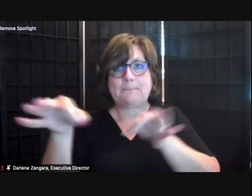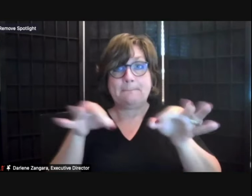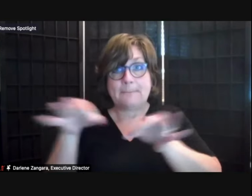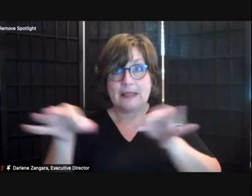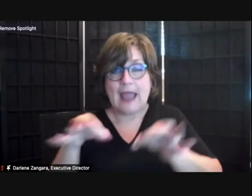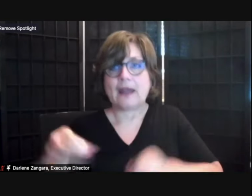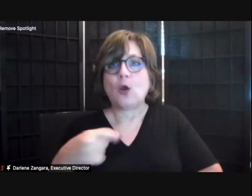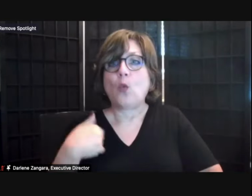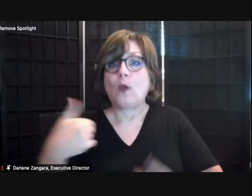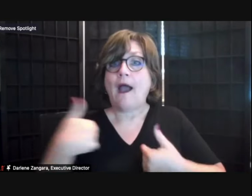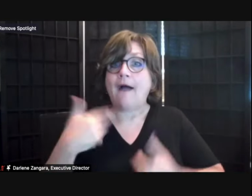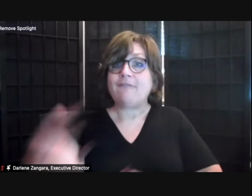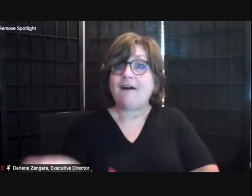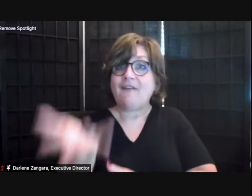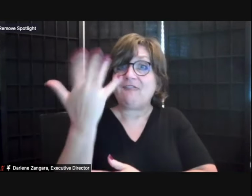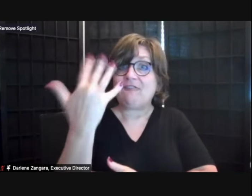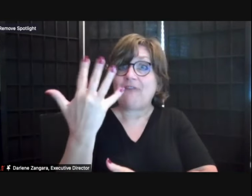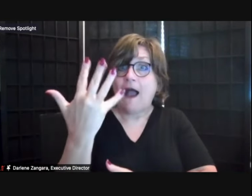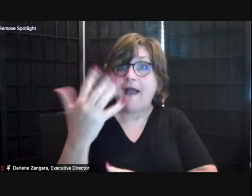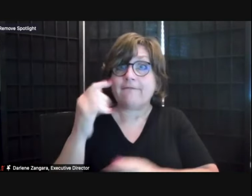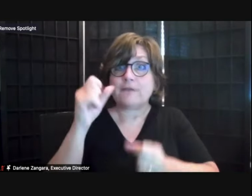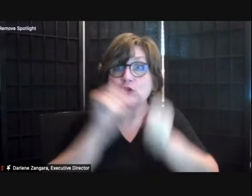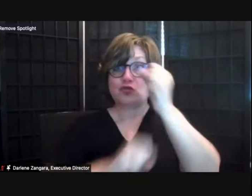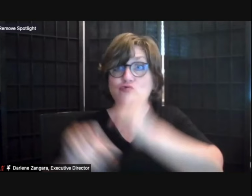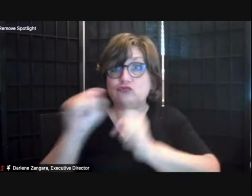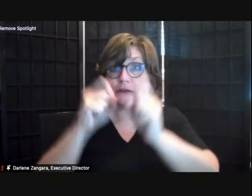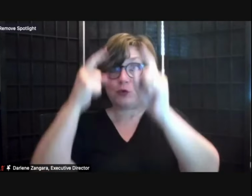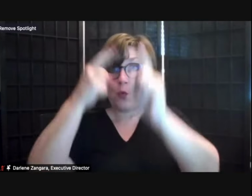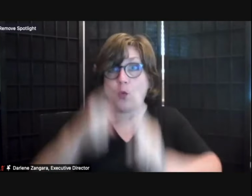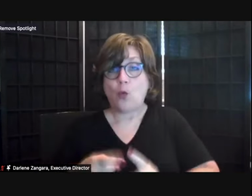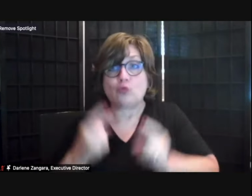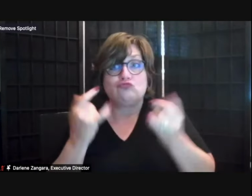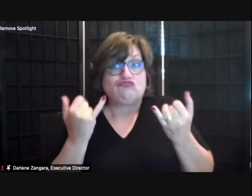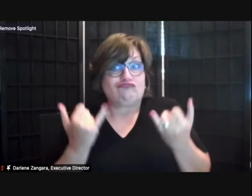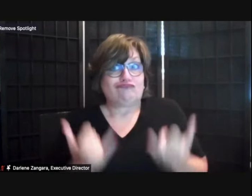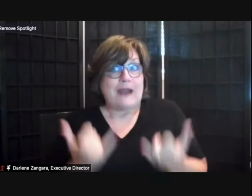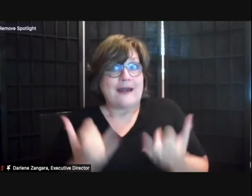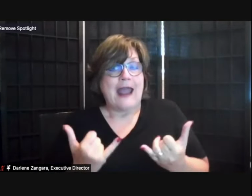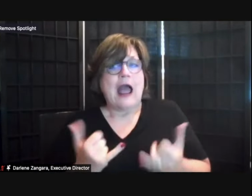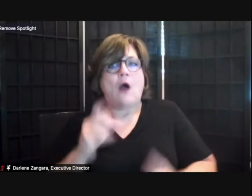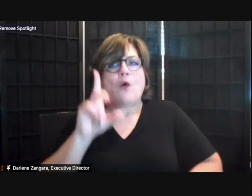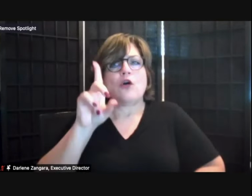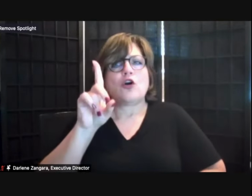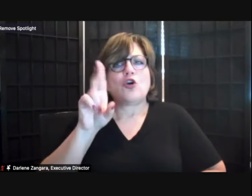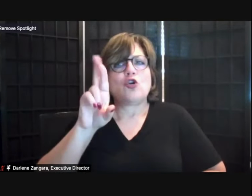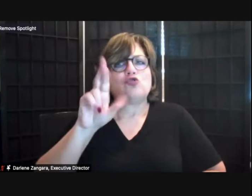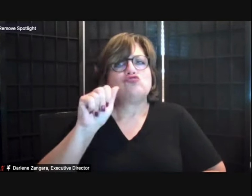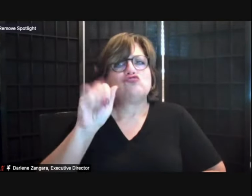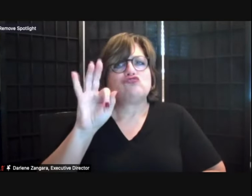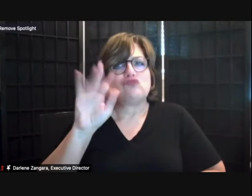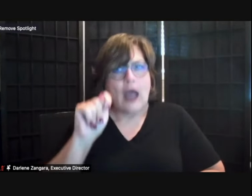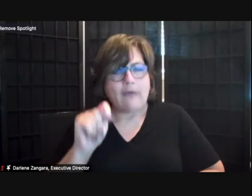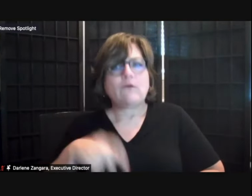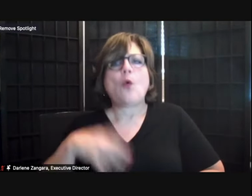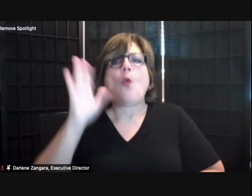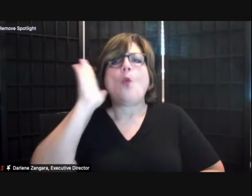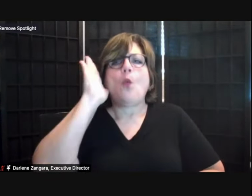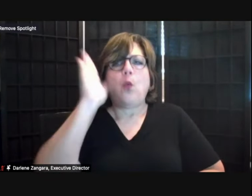Now I will explain that we have five strategic goals. Right now, it is a draft. Over the